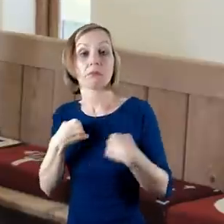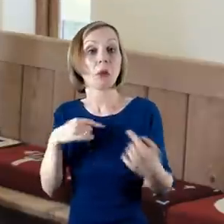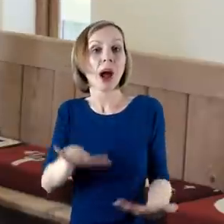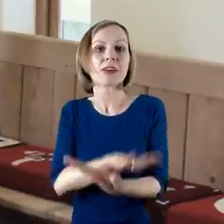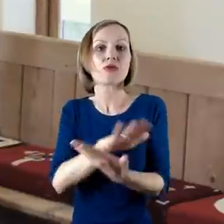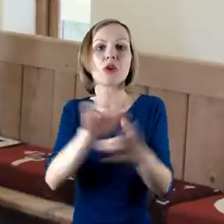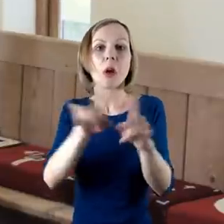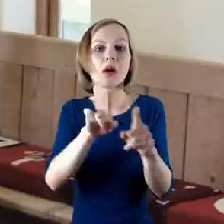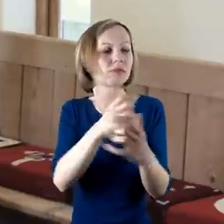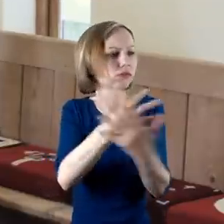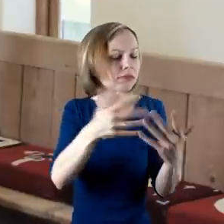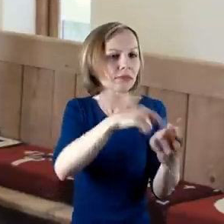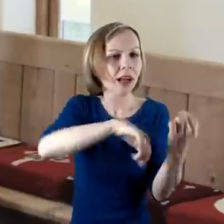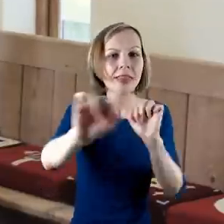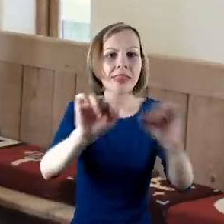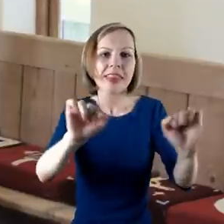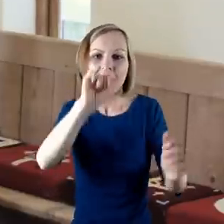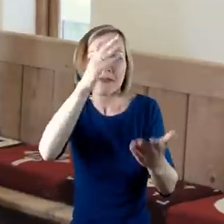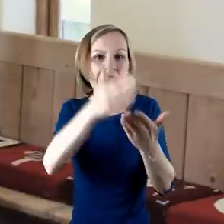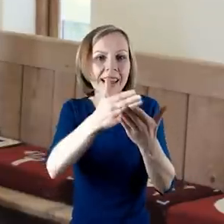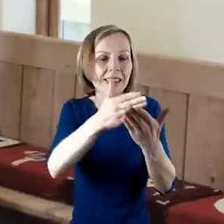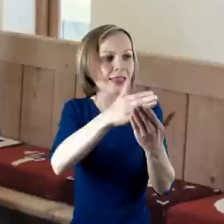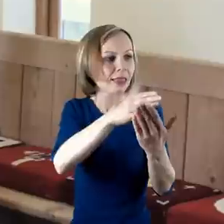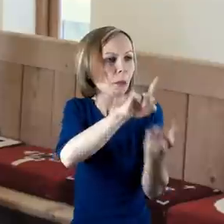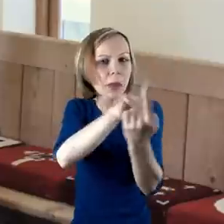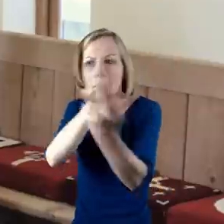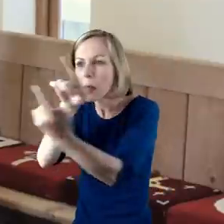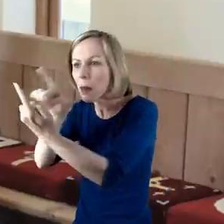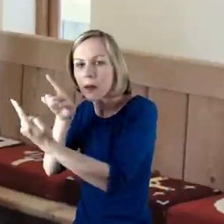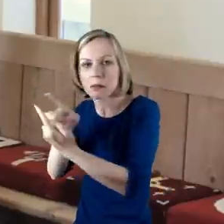Learning a little about how they see the world and how they understand God.